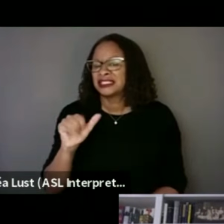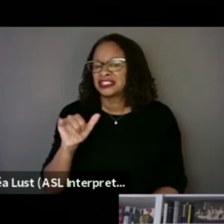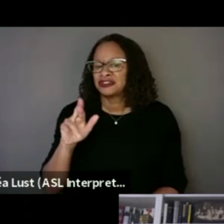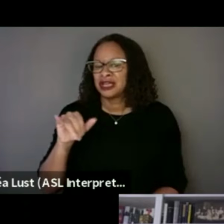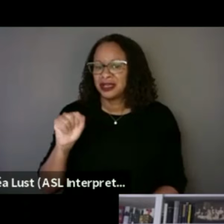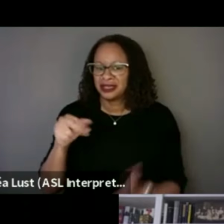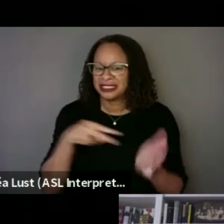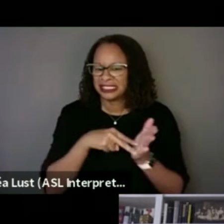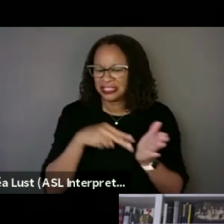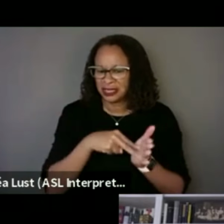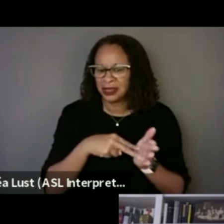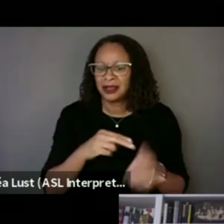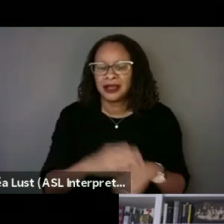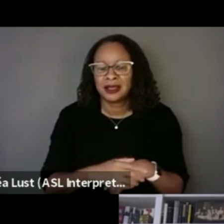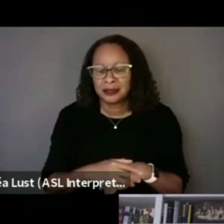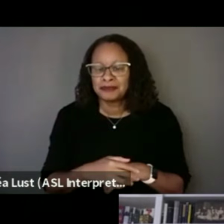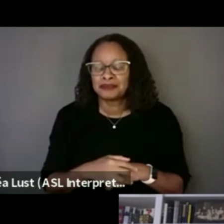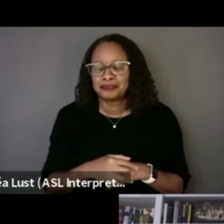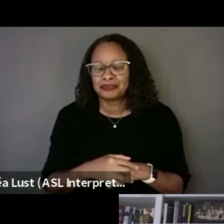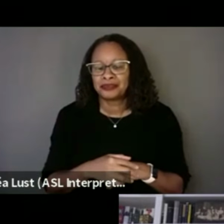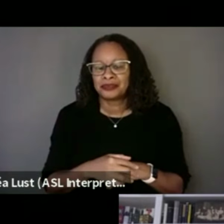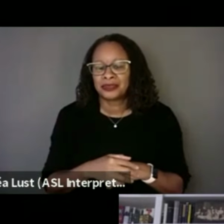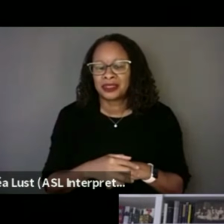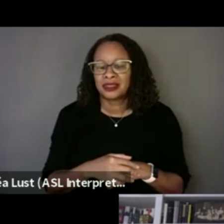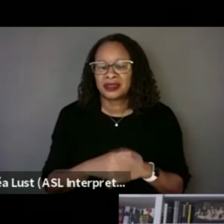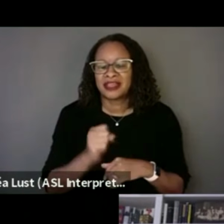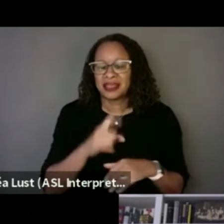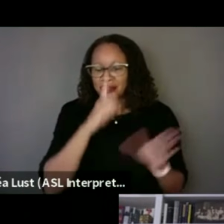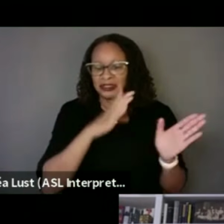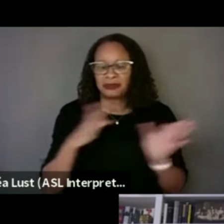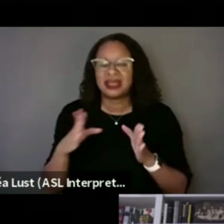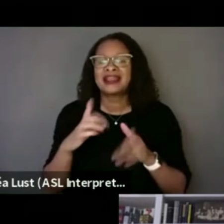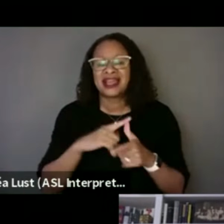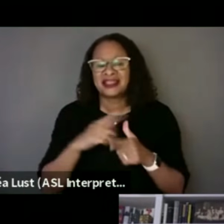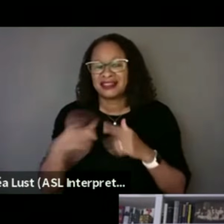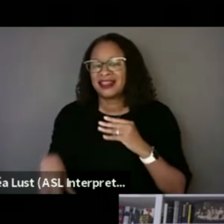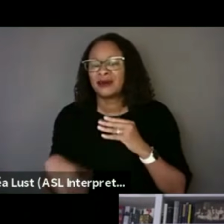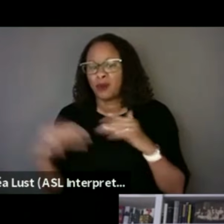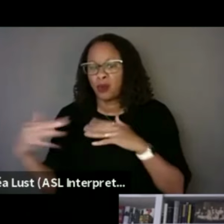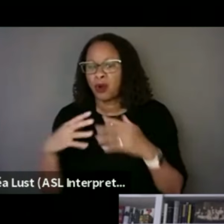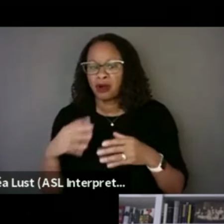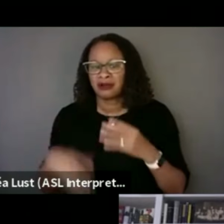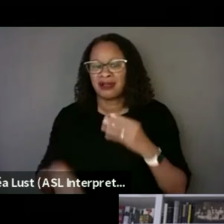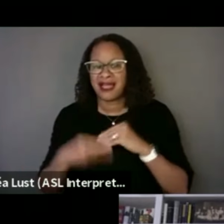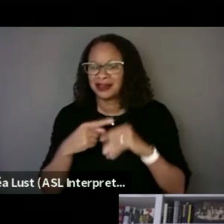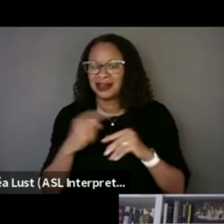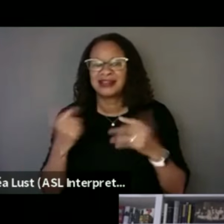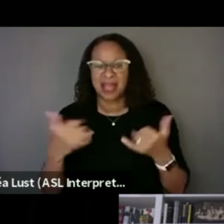And that was my, that was still the plan and the war added up just the fact that I need to go now, it's not just a choice.